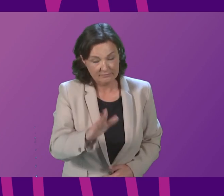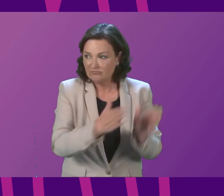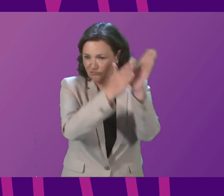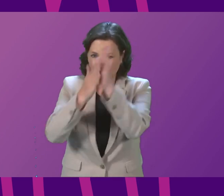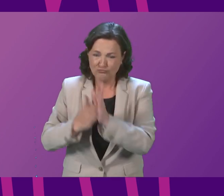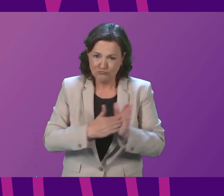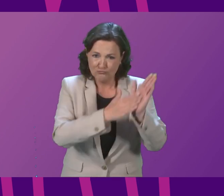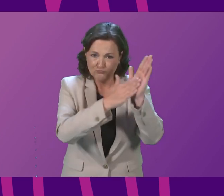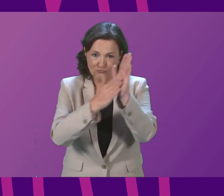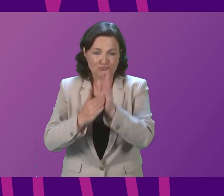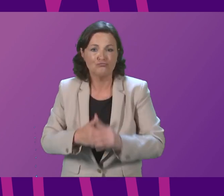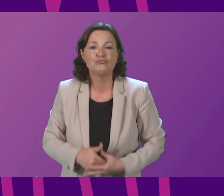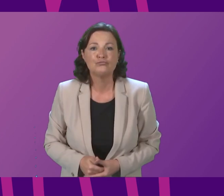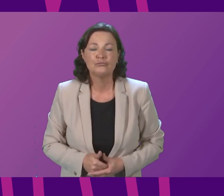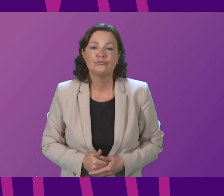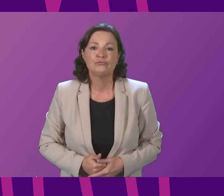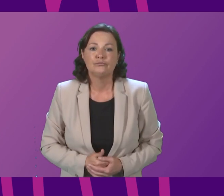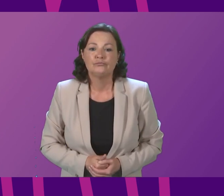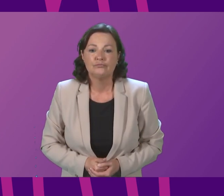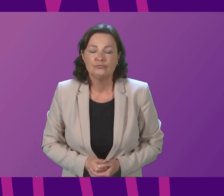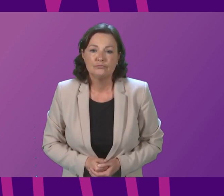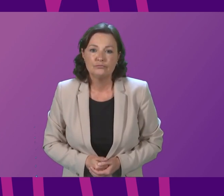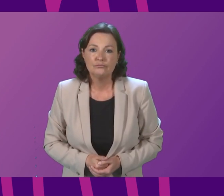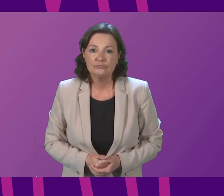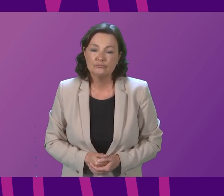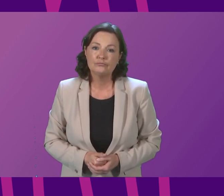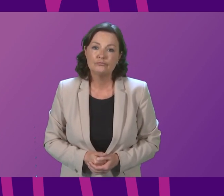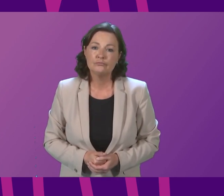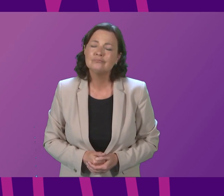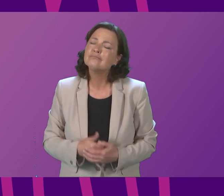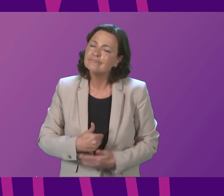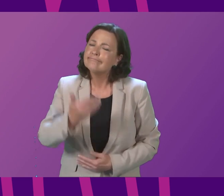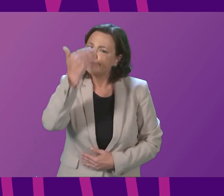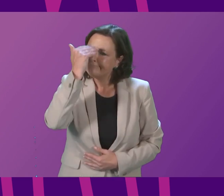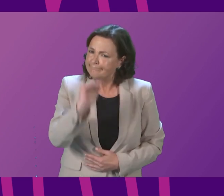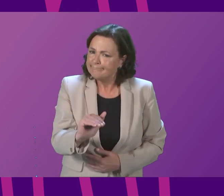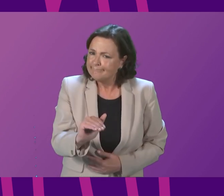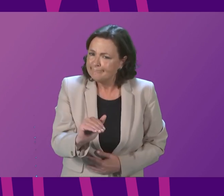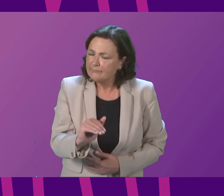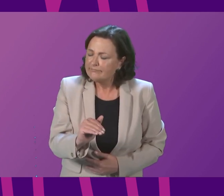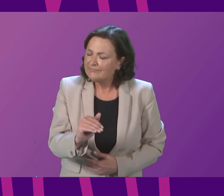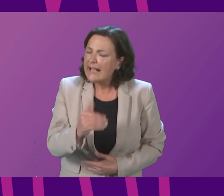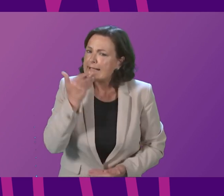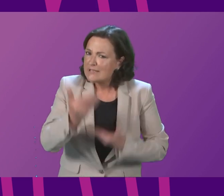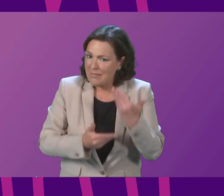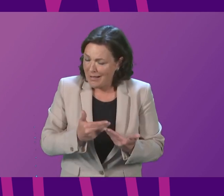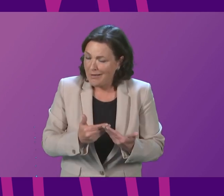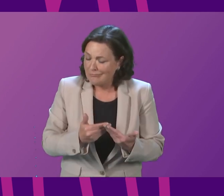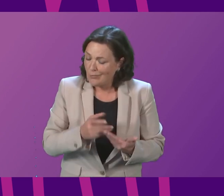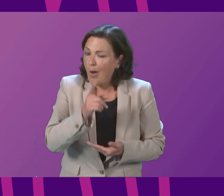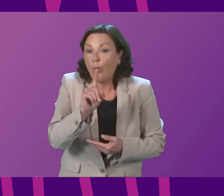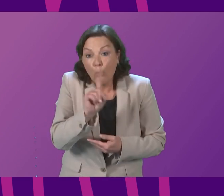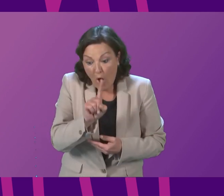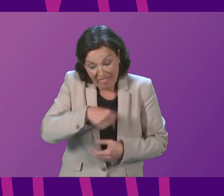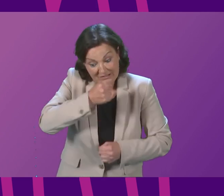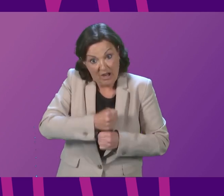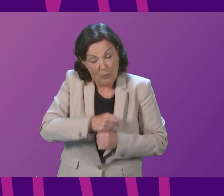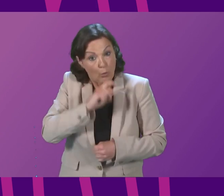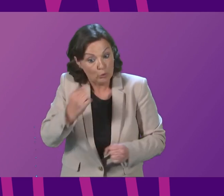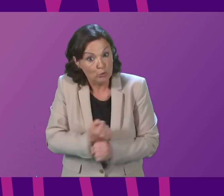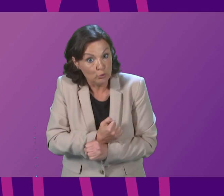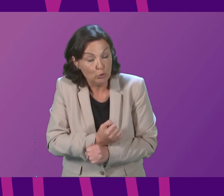Let me set out the ways in which the Government is using our current powers, and in doing